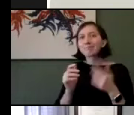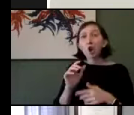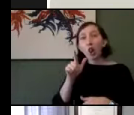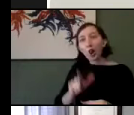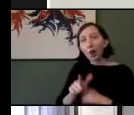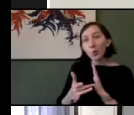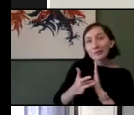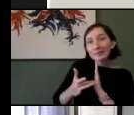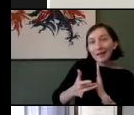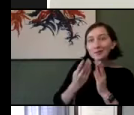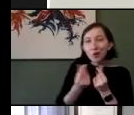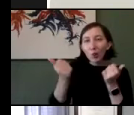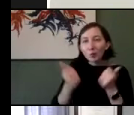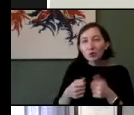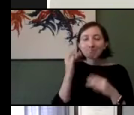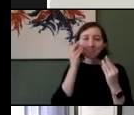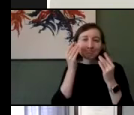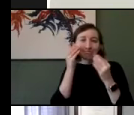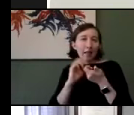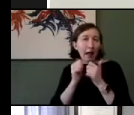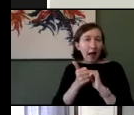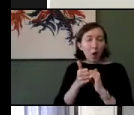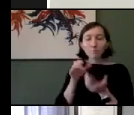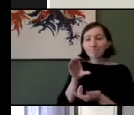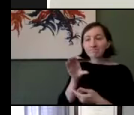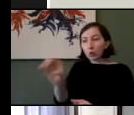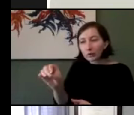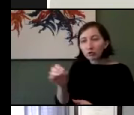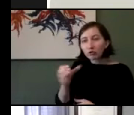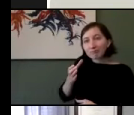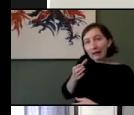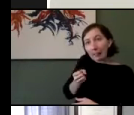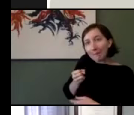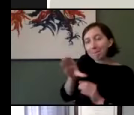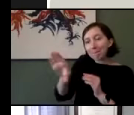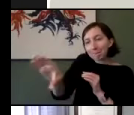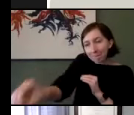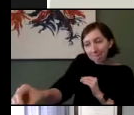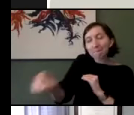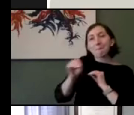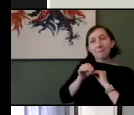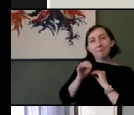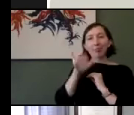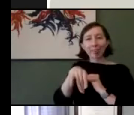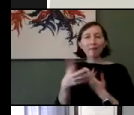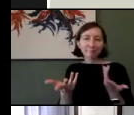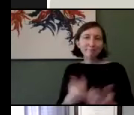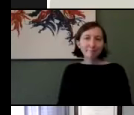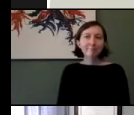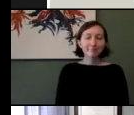and see if there's anything can help you. Carolyn Philips: Thank you. That's helpful.